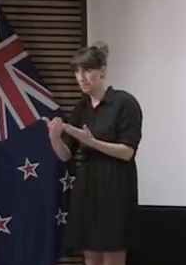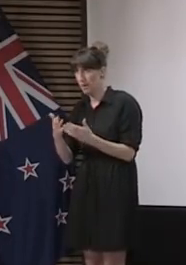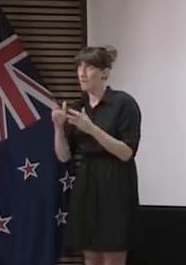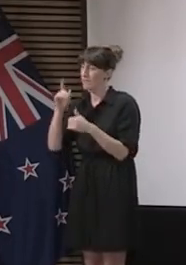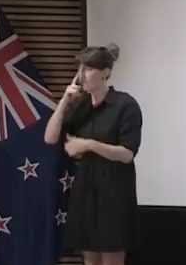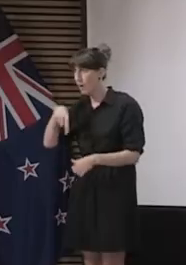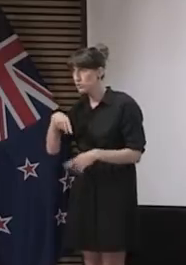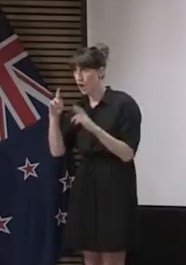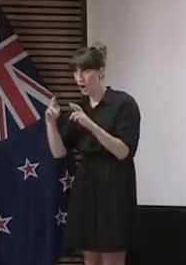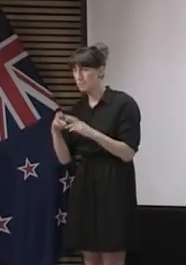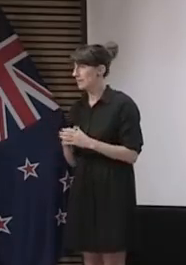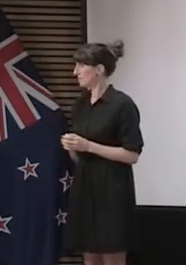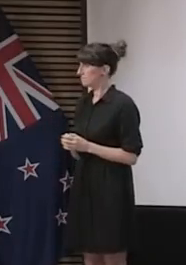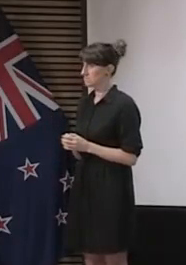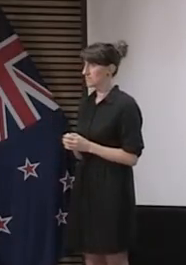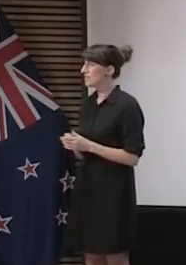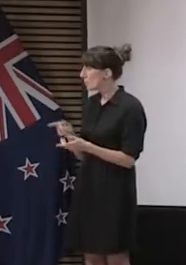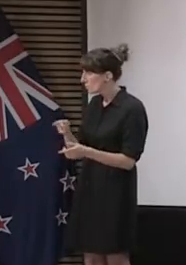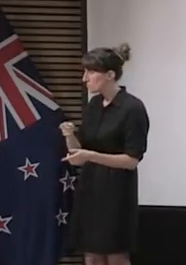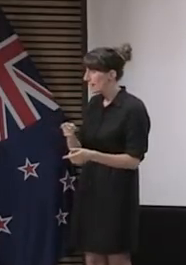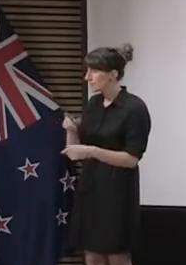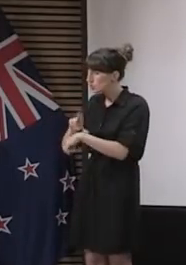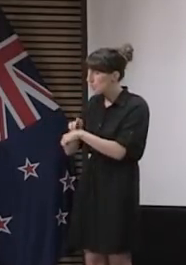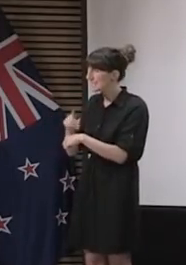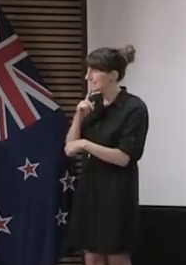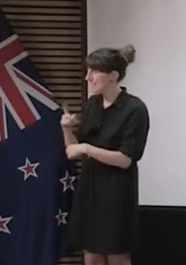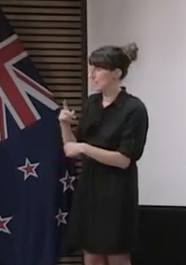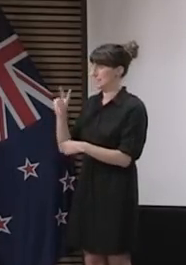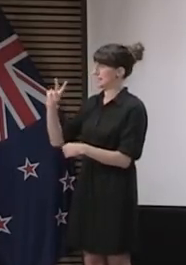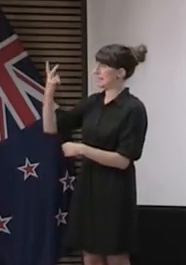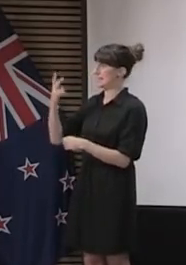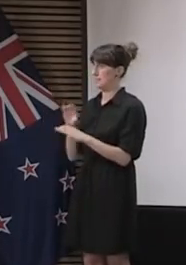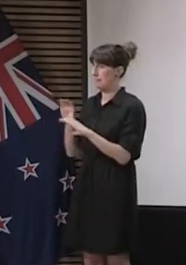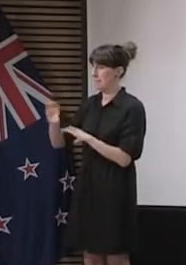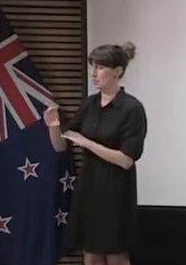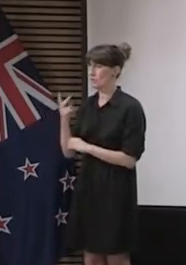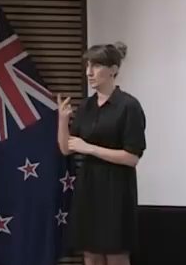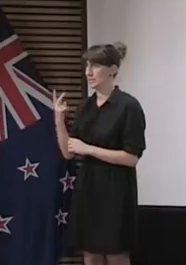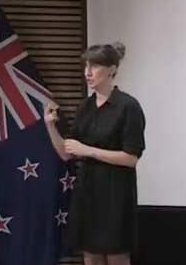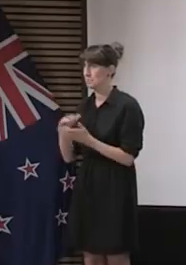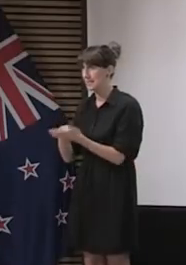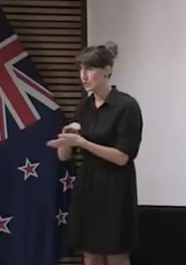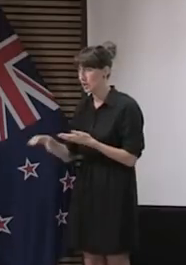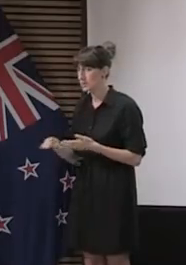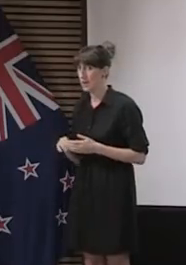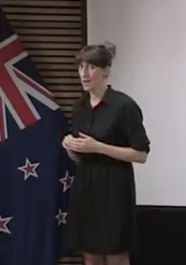Getting a second payment of$22 million? Again Ican't get into conversationsbeyond those had by Cabinetand